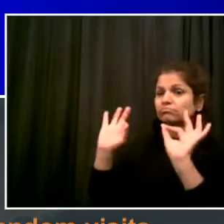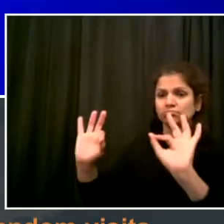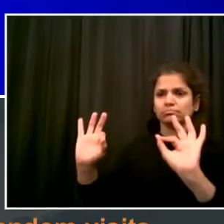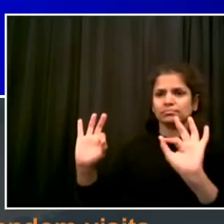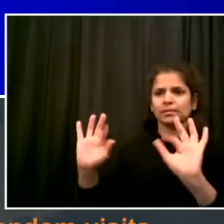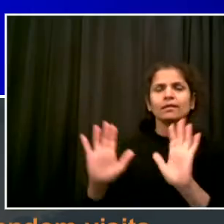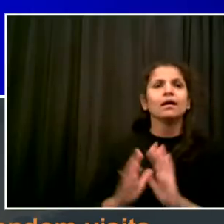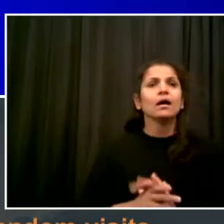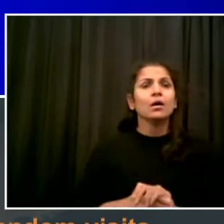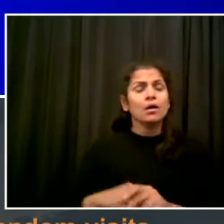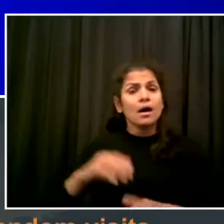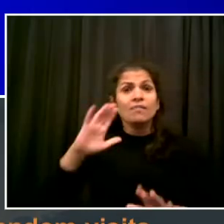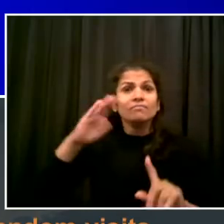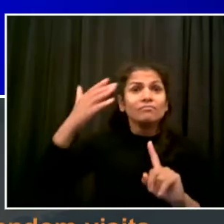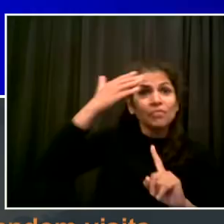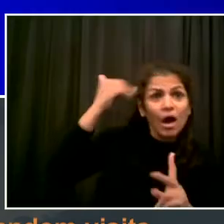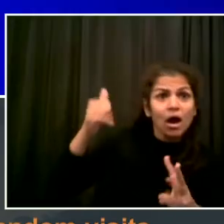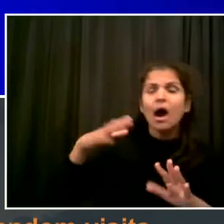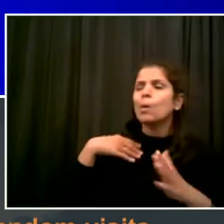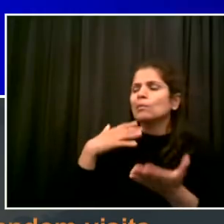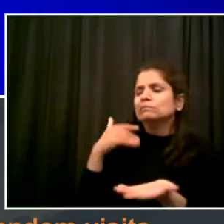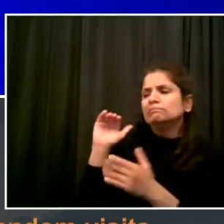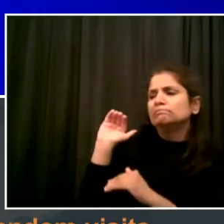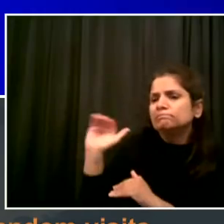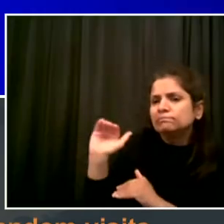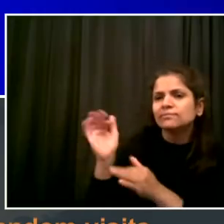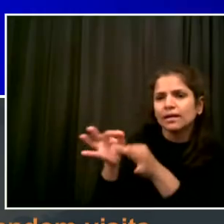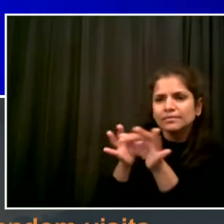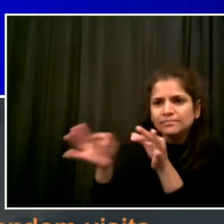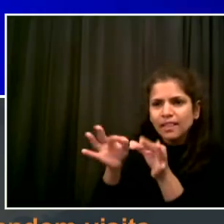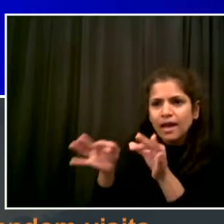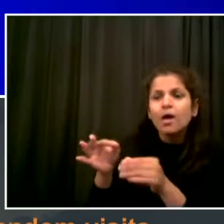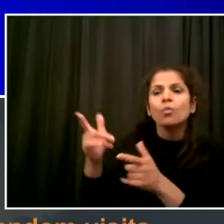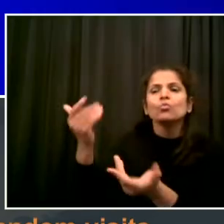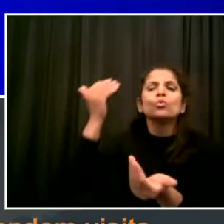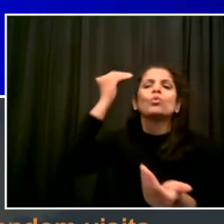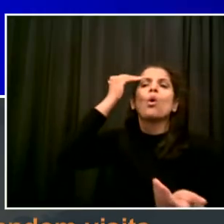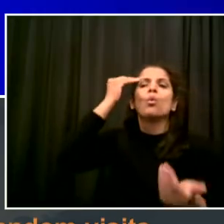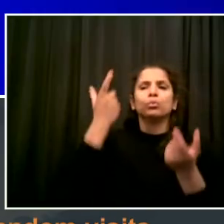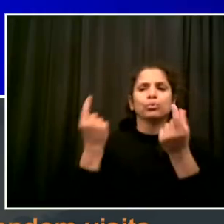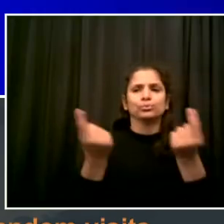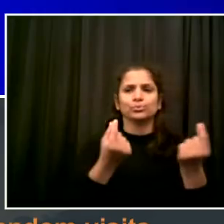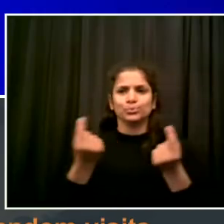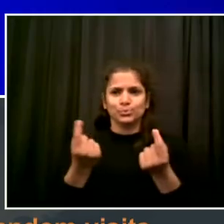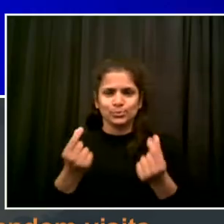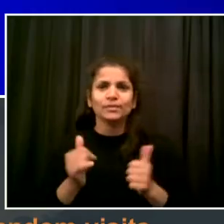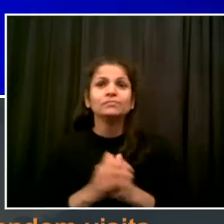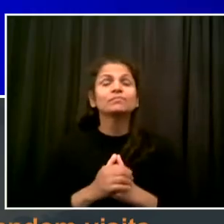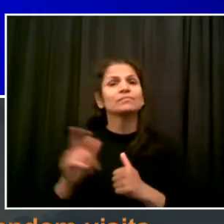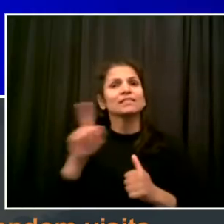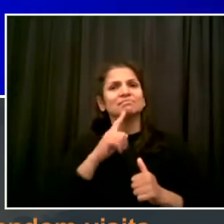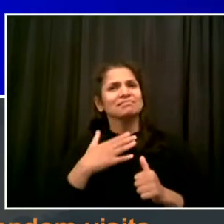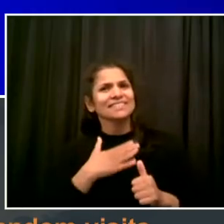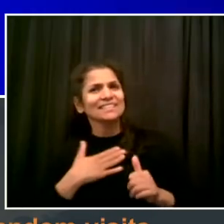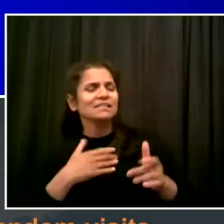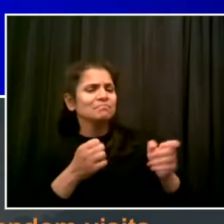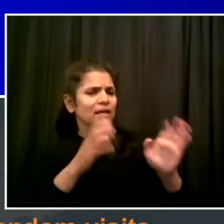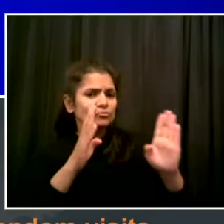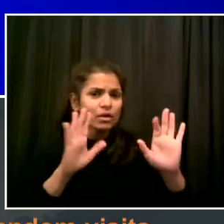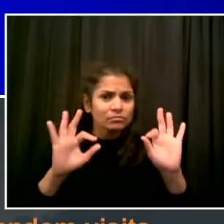EMPLOYEE THAT WORKTHWI IT, THEY WILL DO